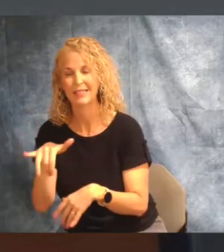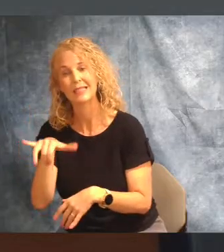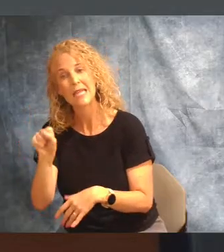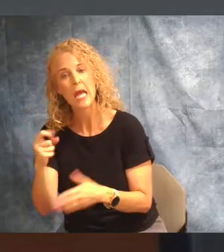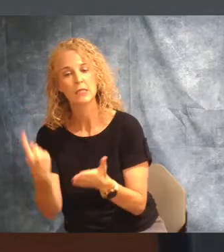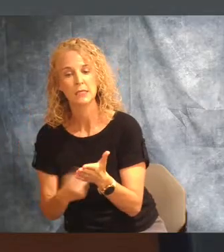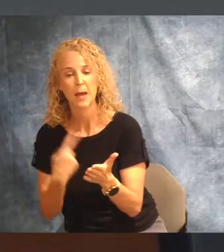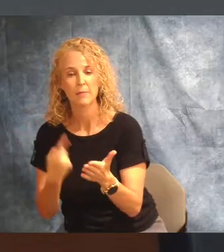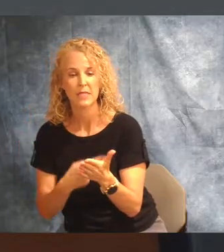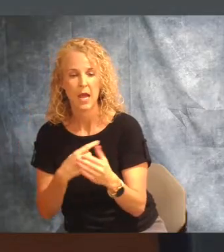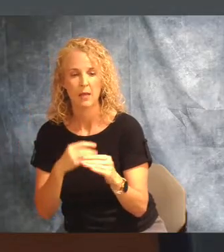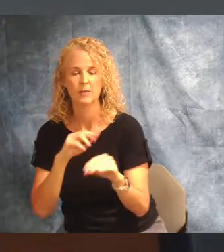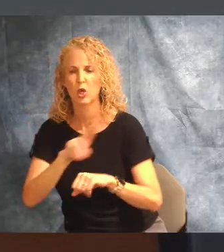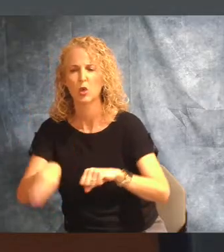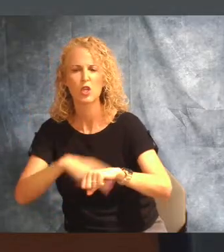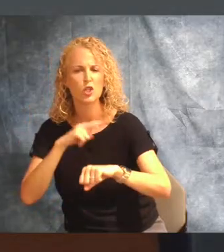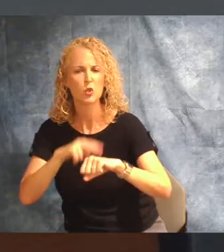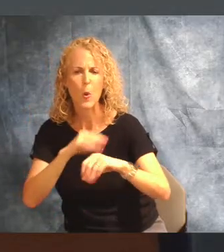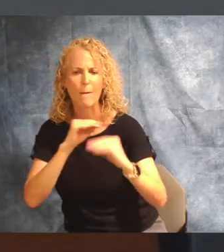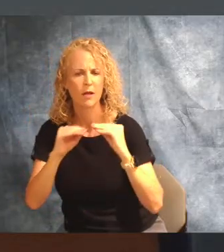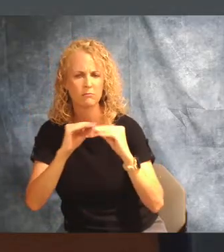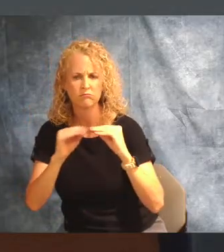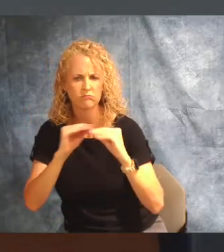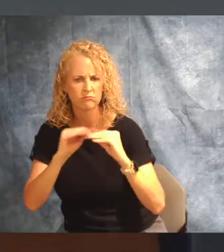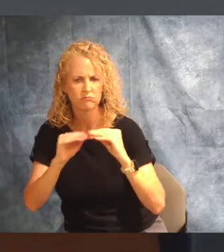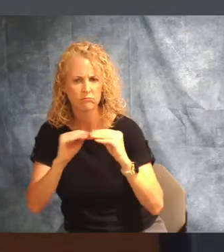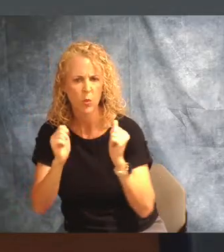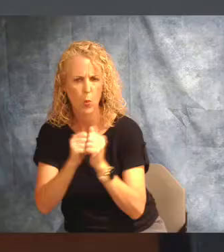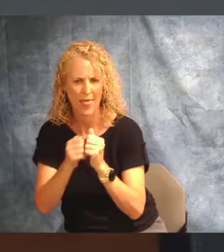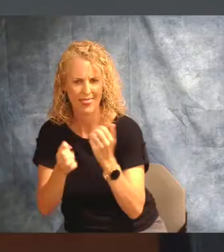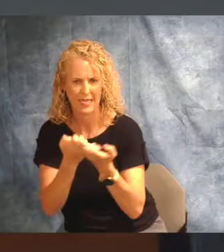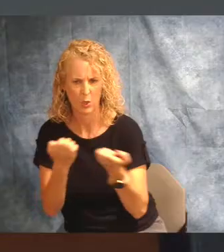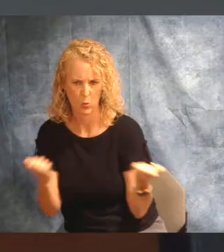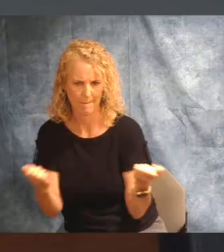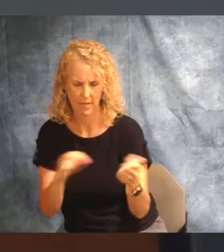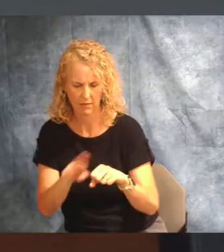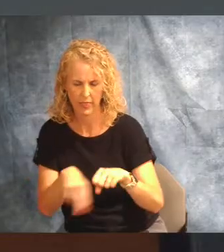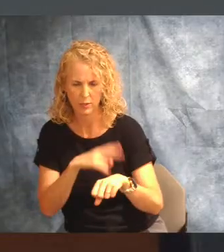because they do they touch a lot of the different types of equipment that we run at the comm center,